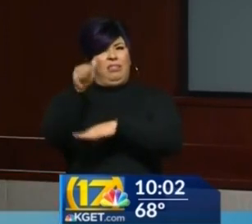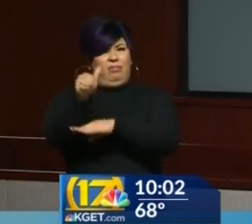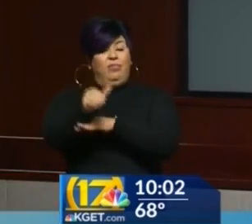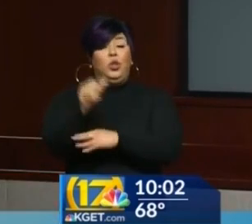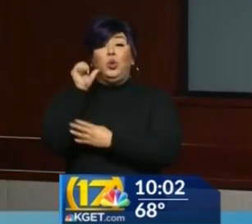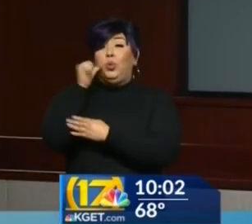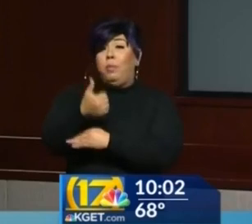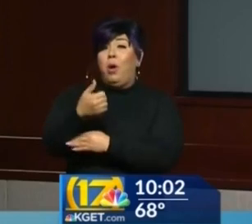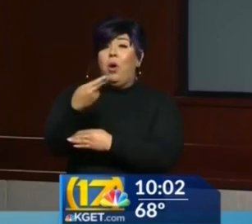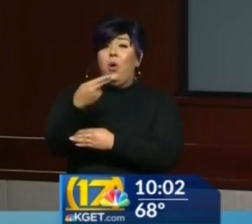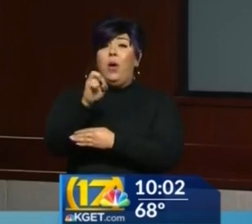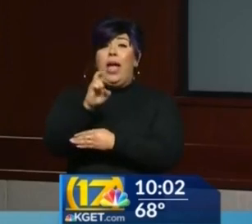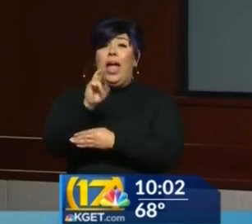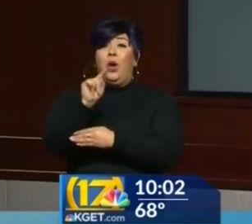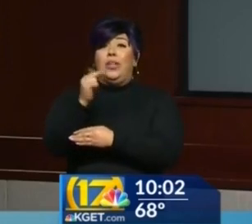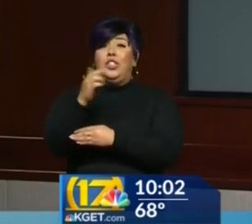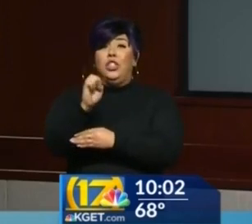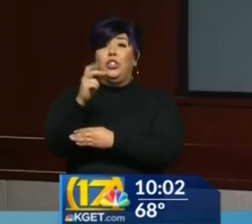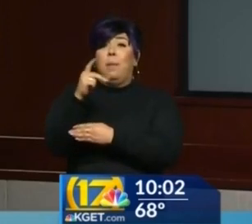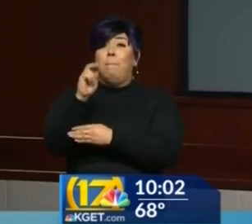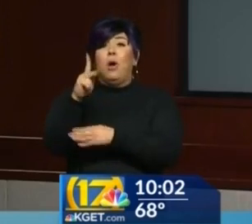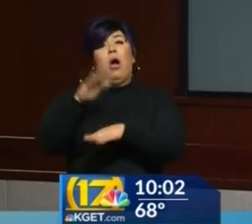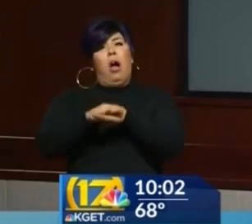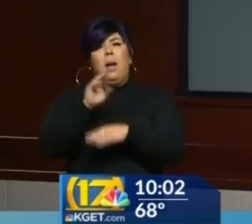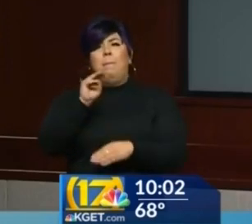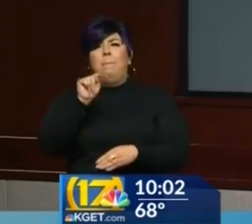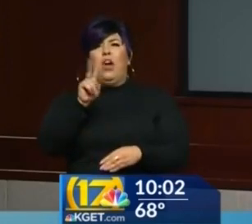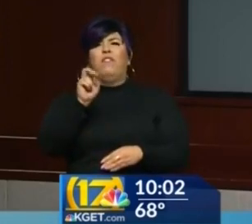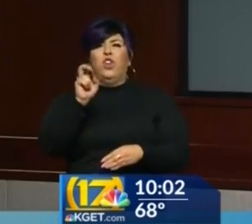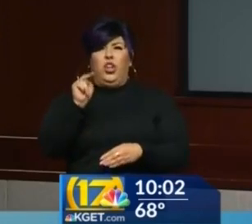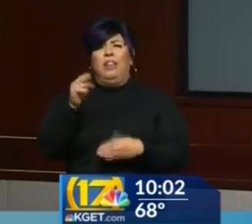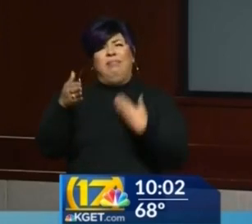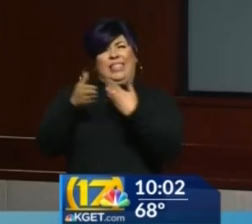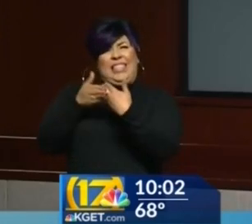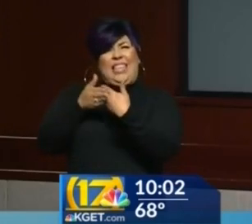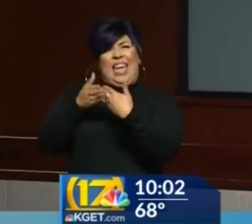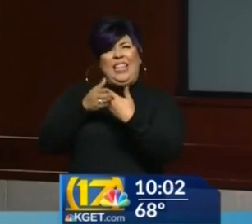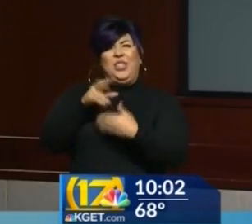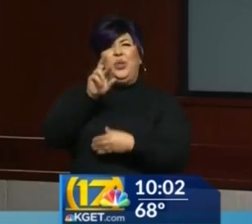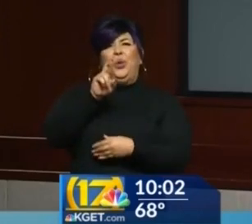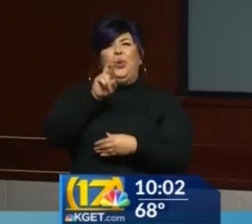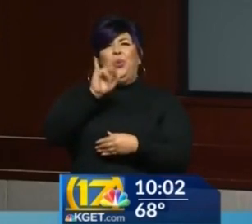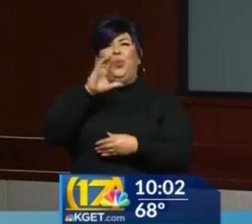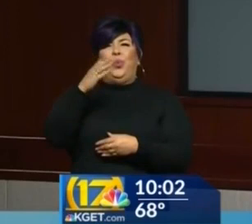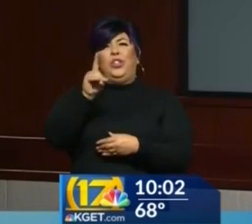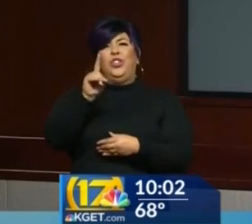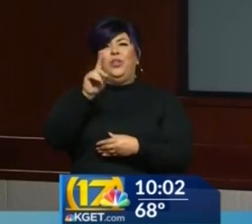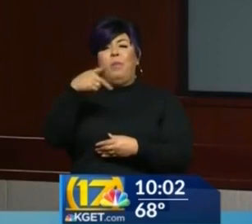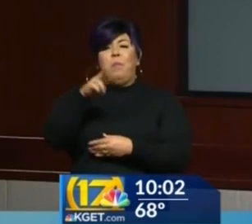IT'S IN THE PARKING LOT BEHIND THE COURT BUILDING AND IT'S HERE UNTIL 6 PM TOMORROW WILL